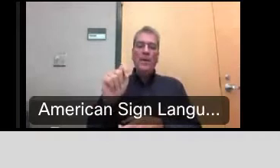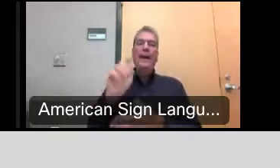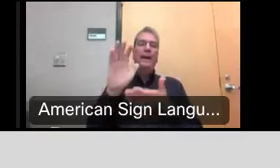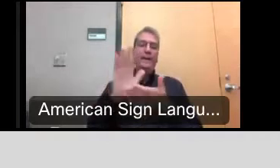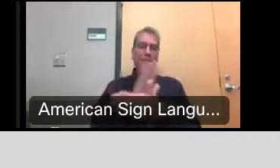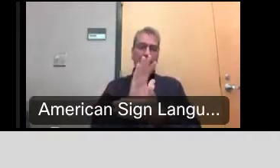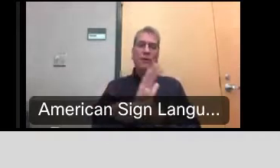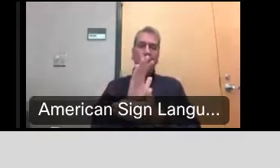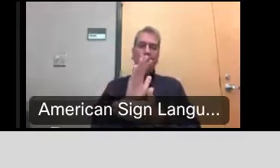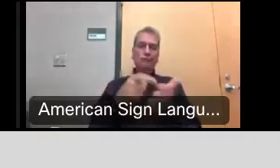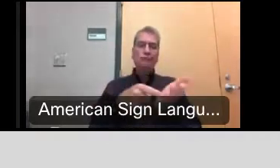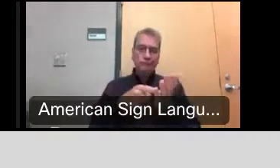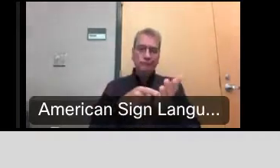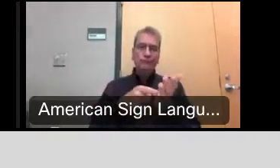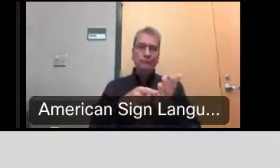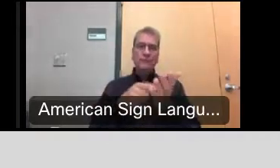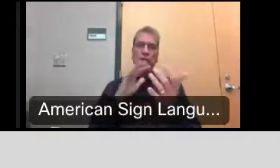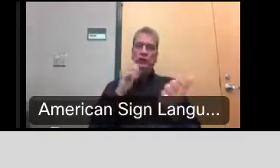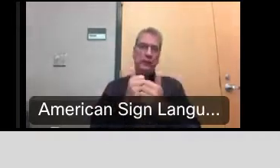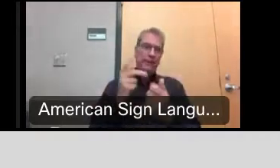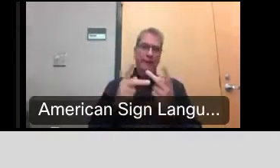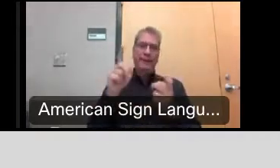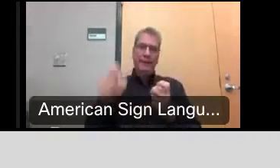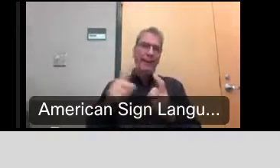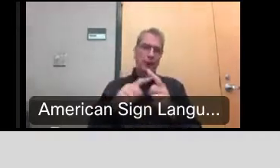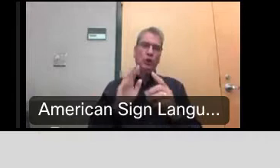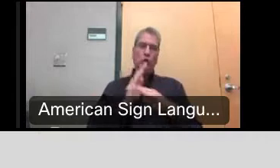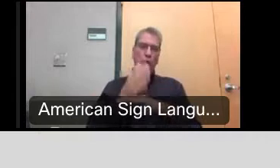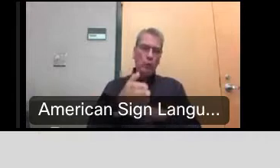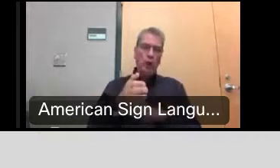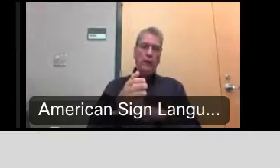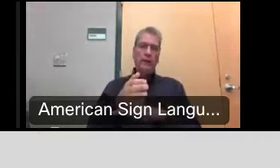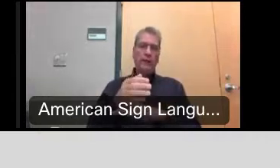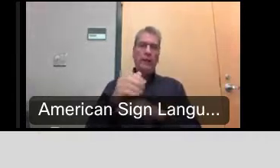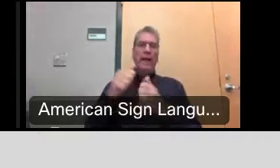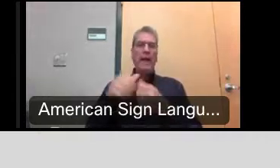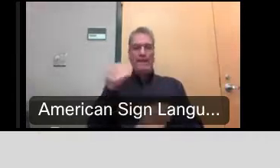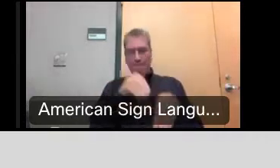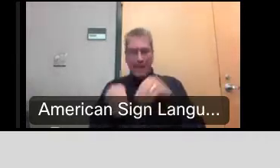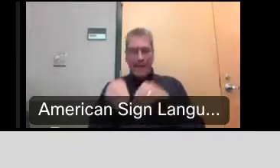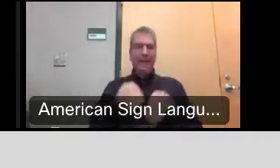um, hurdle that people had to across the packaging early on with sometimes a,